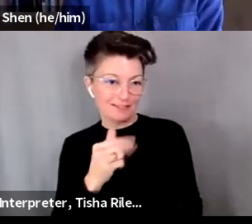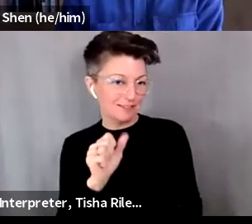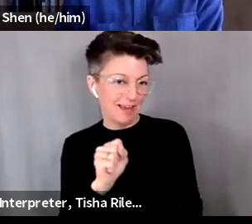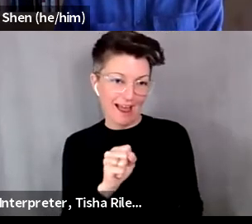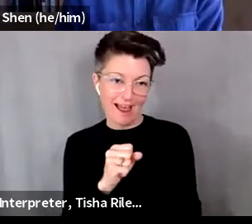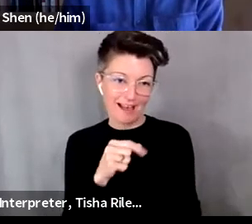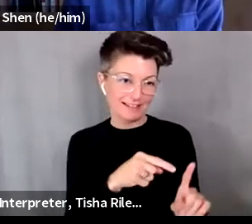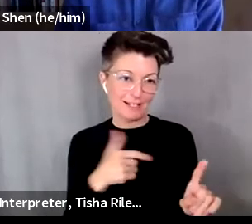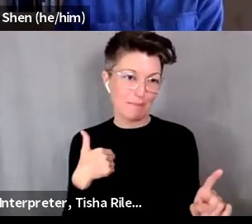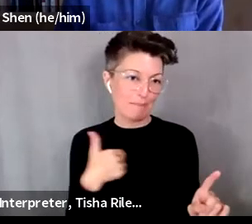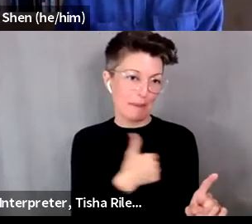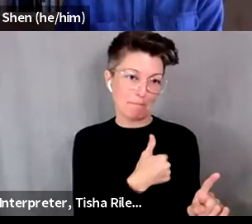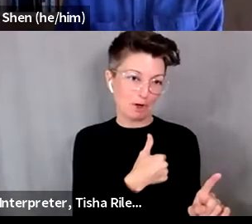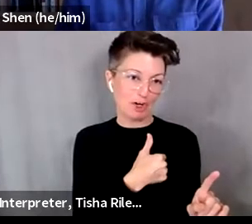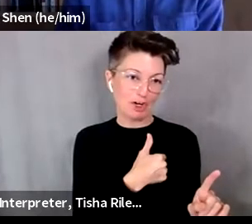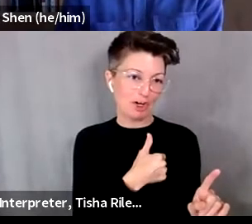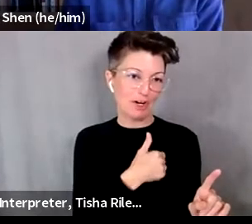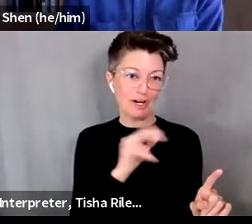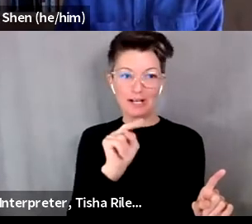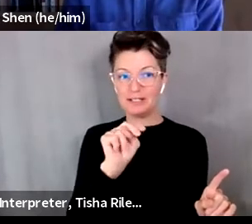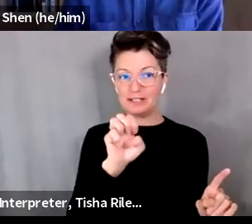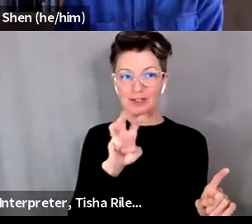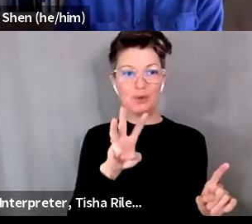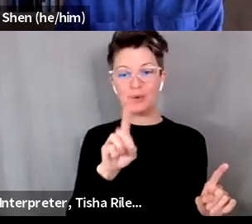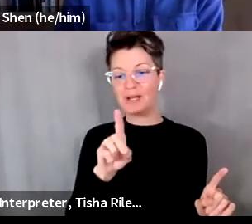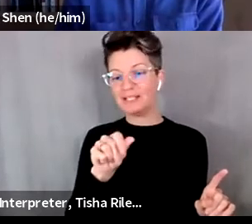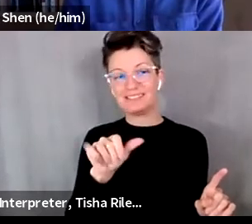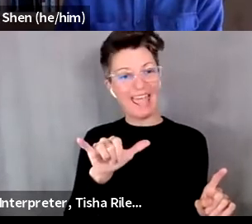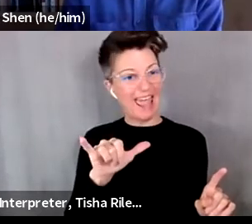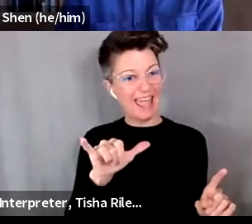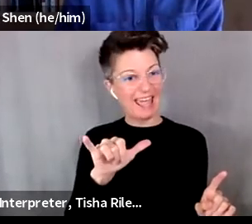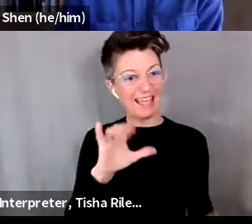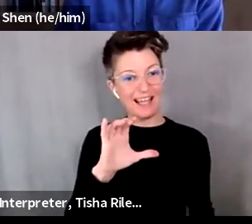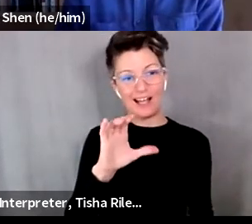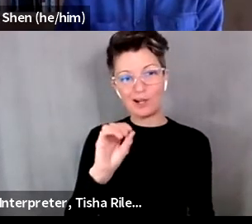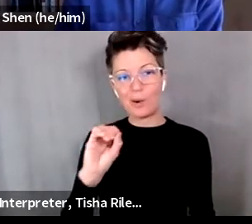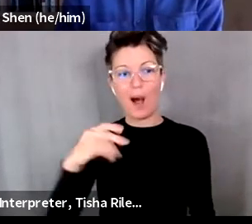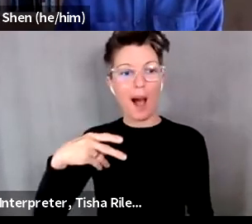the New Day Co-Op when, you know, she was really collaborative in her mindset.